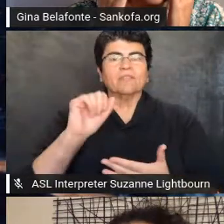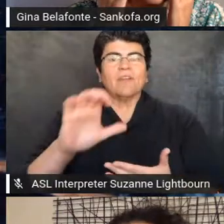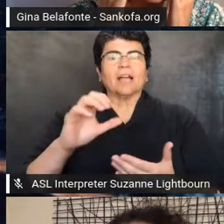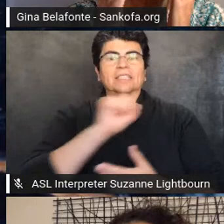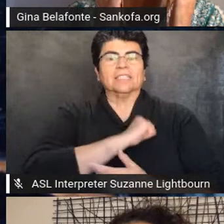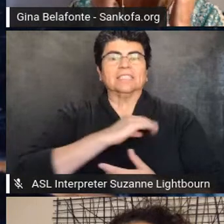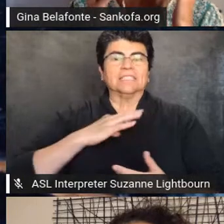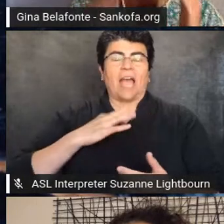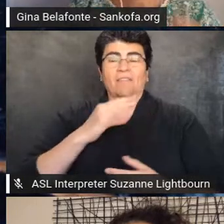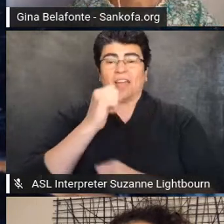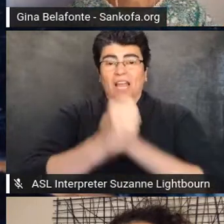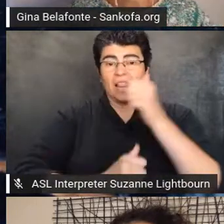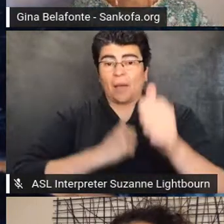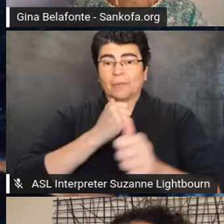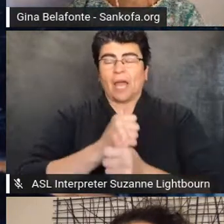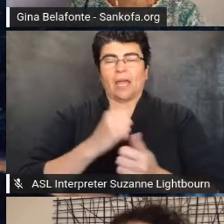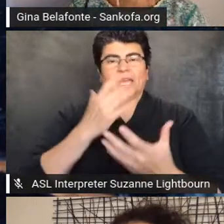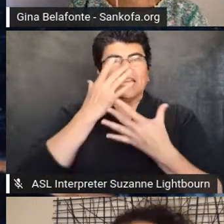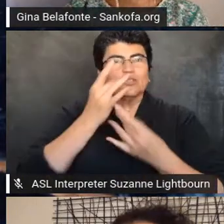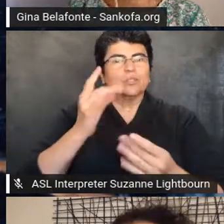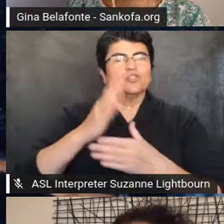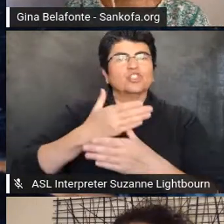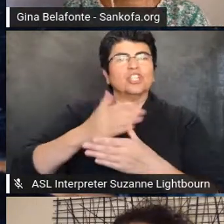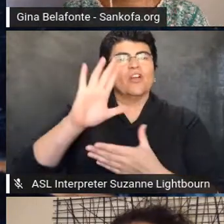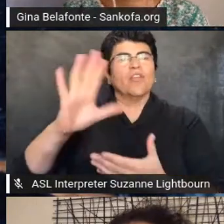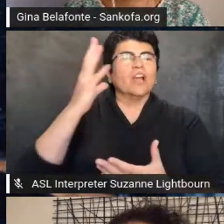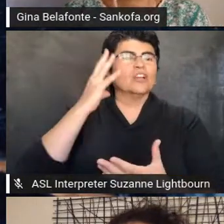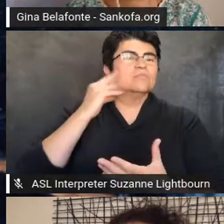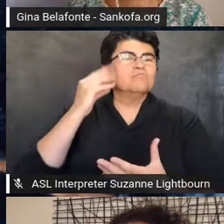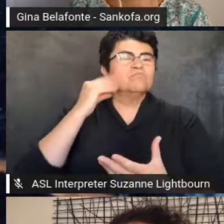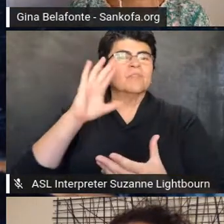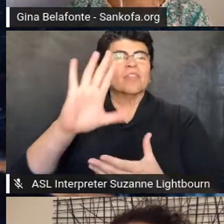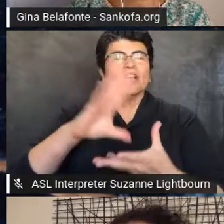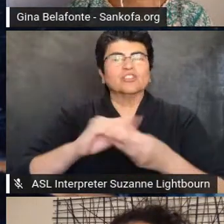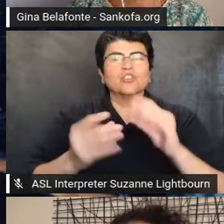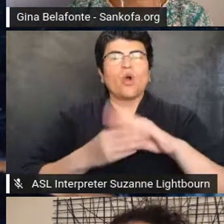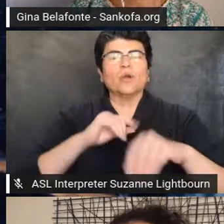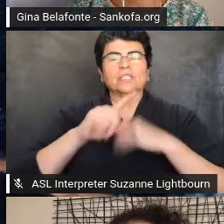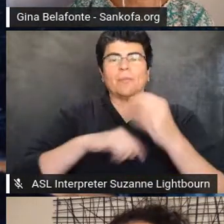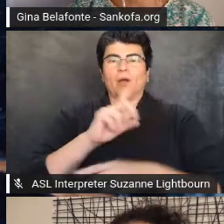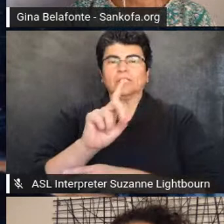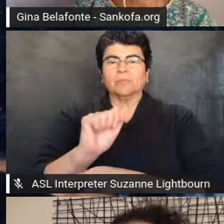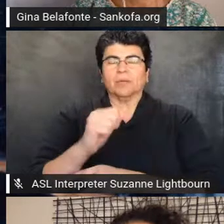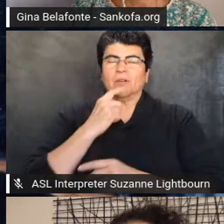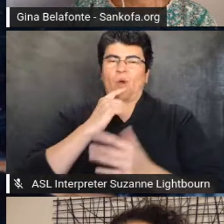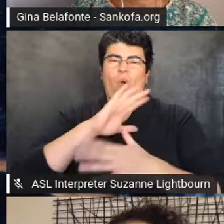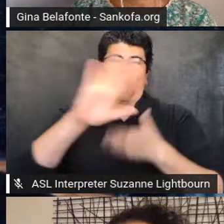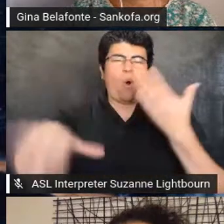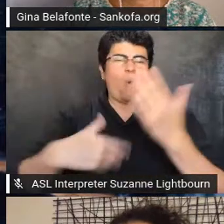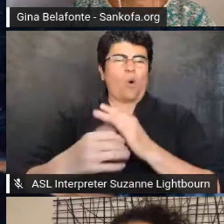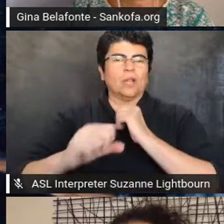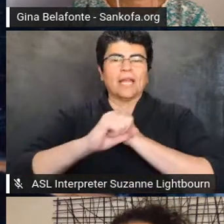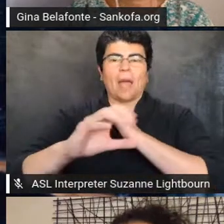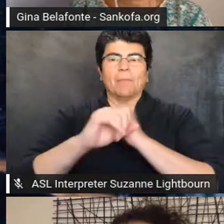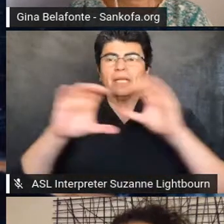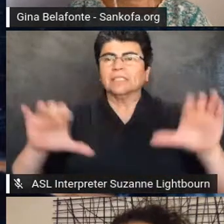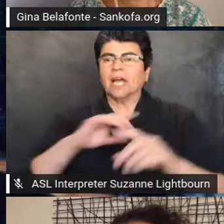interested in sharing their stories around disabilities? So there was a whole campaign that was done around disabilities,